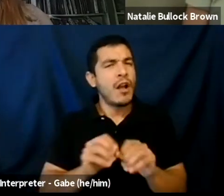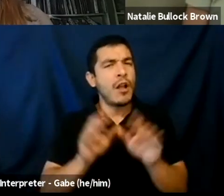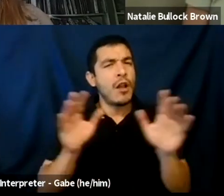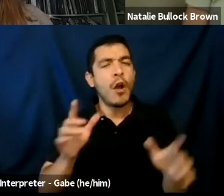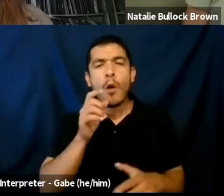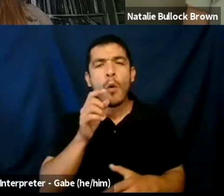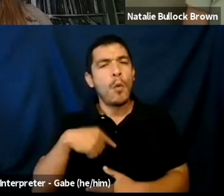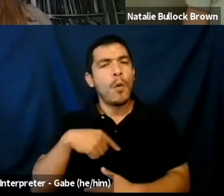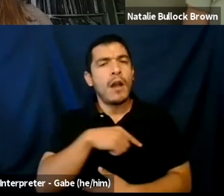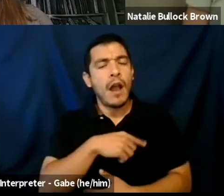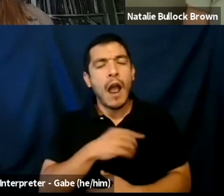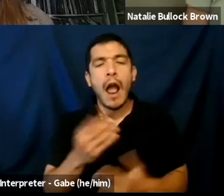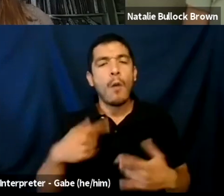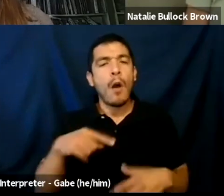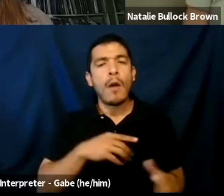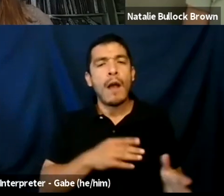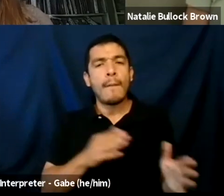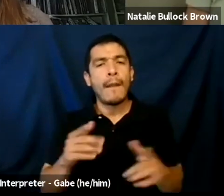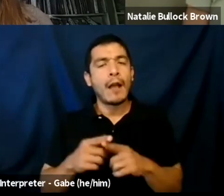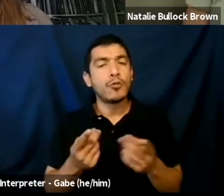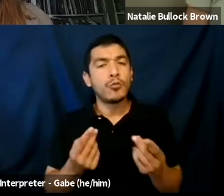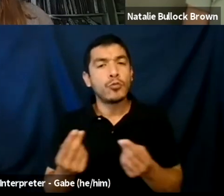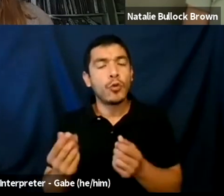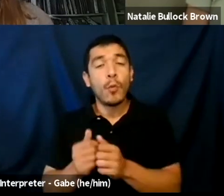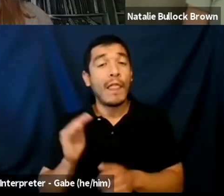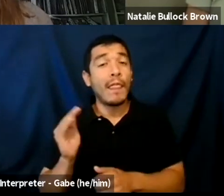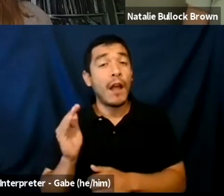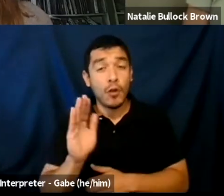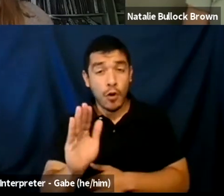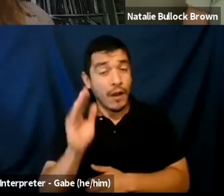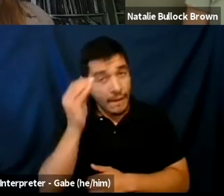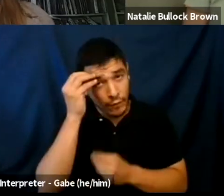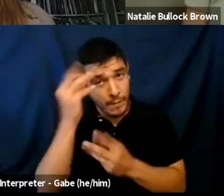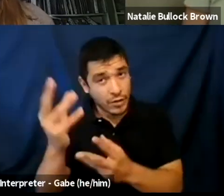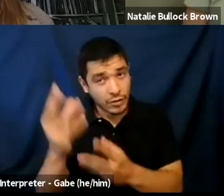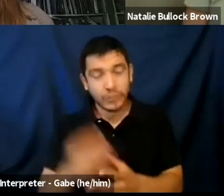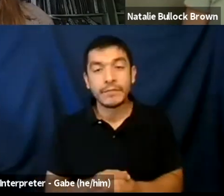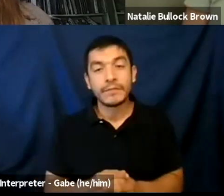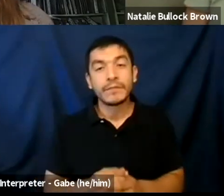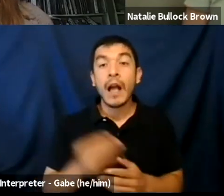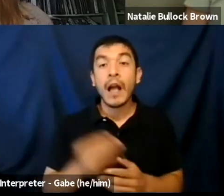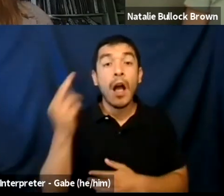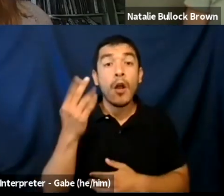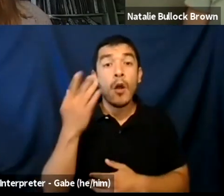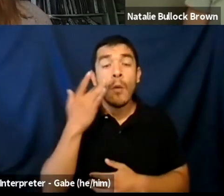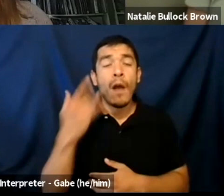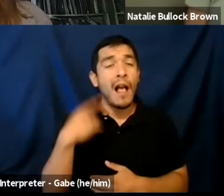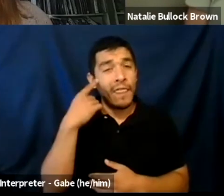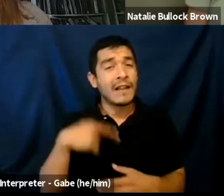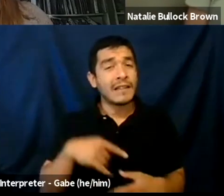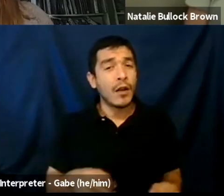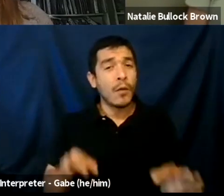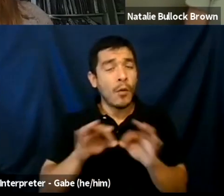and what we plan to do with this information. And the reason I think this matters so much to us as Human Rights Watch